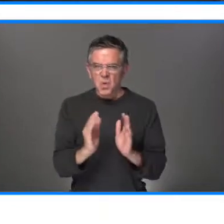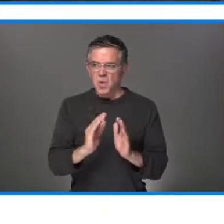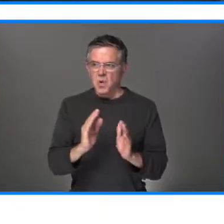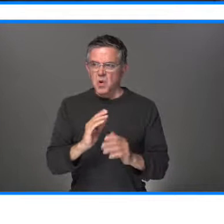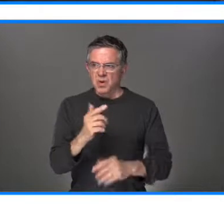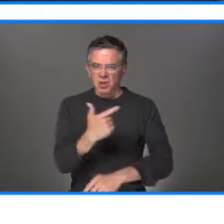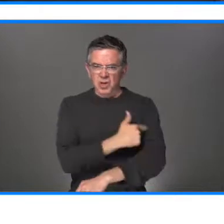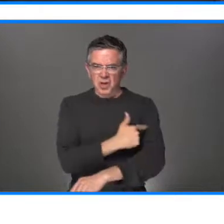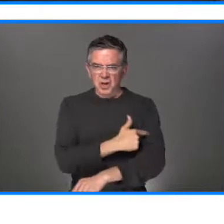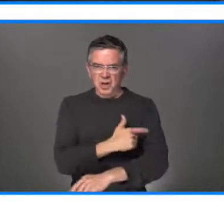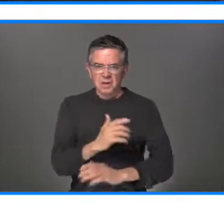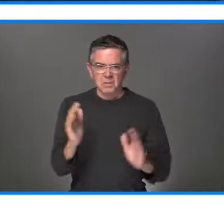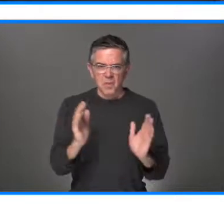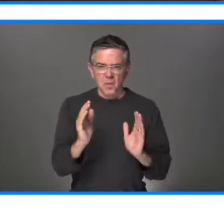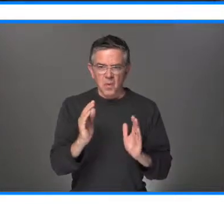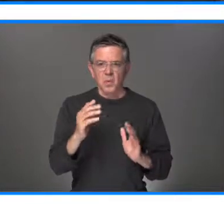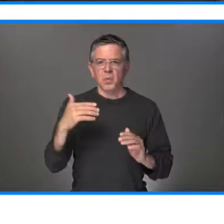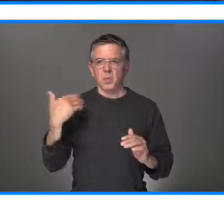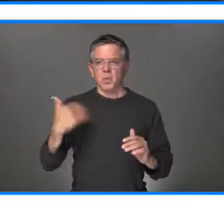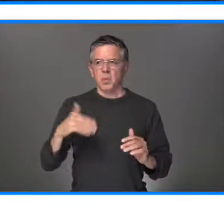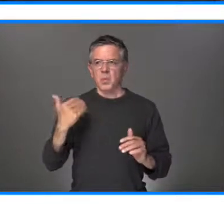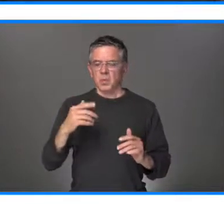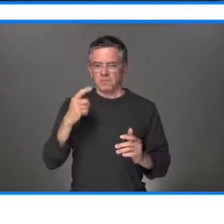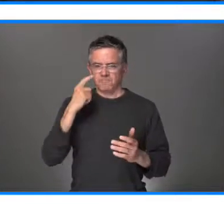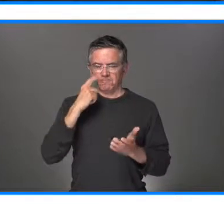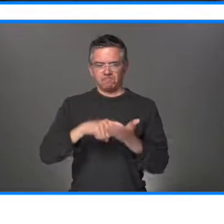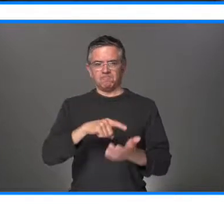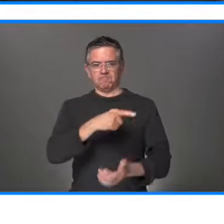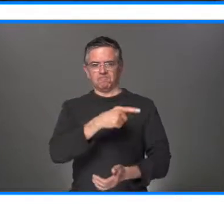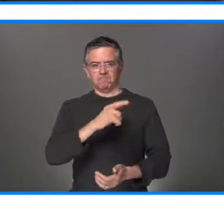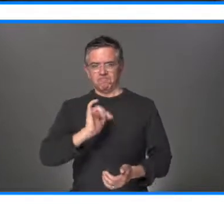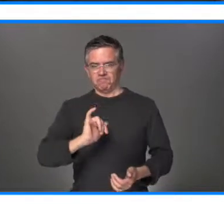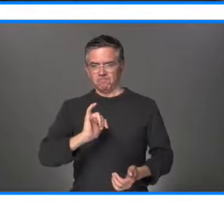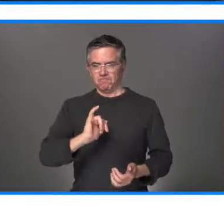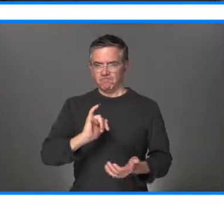We also see this rate in a number of other areas